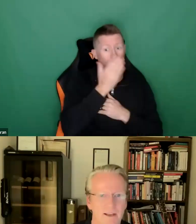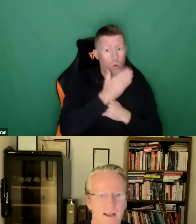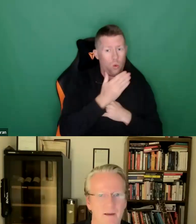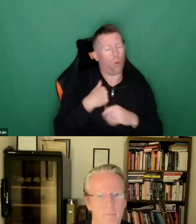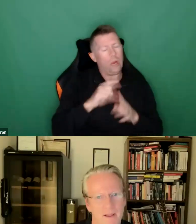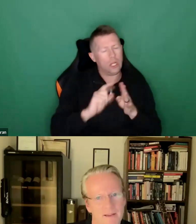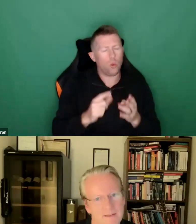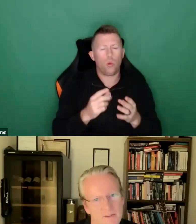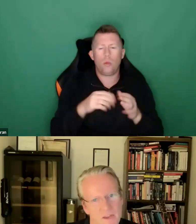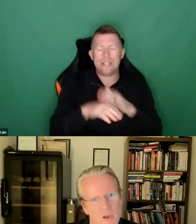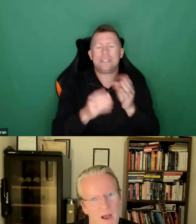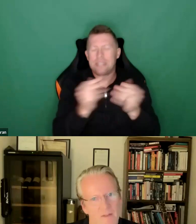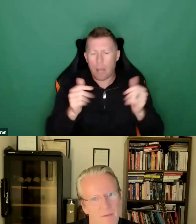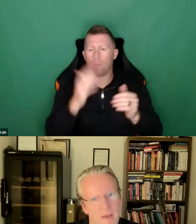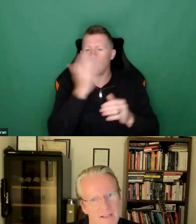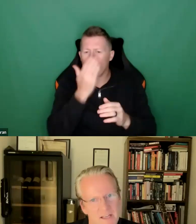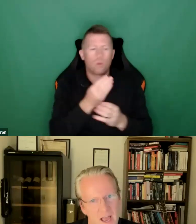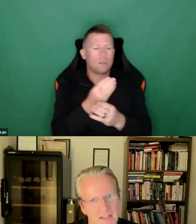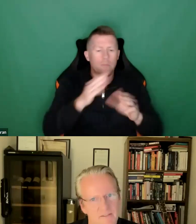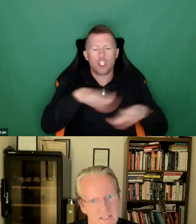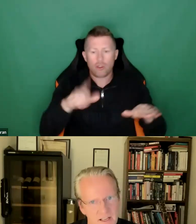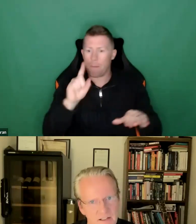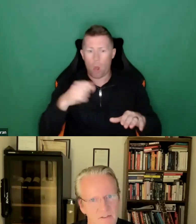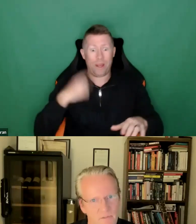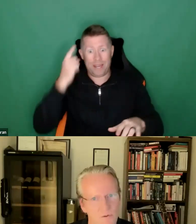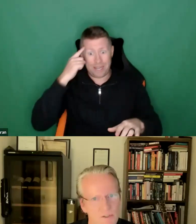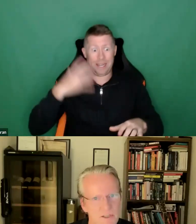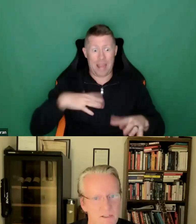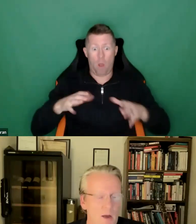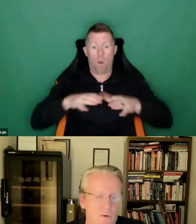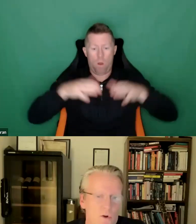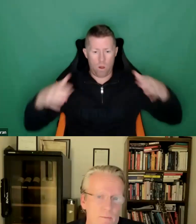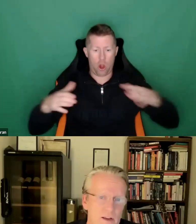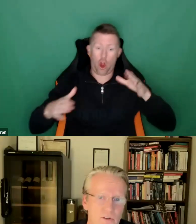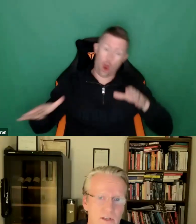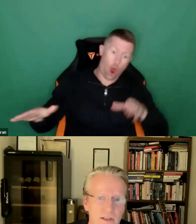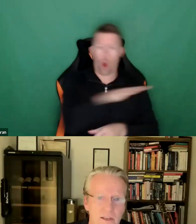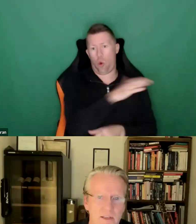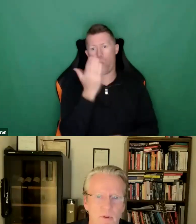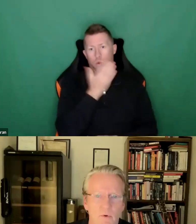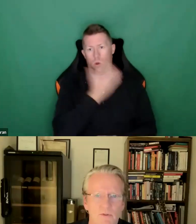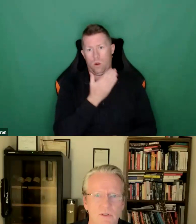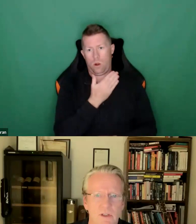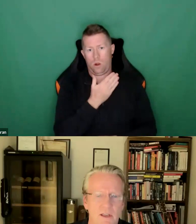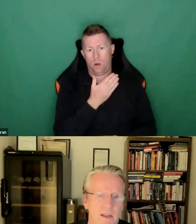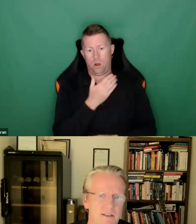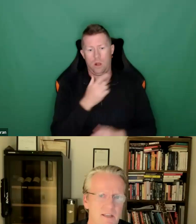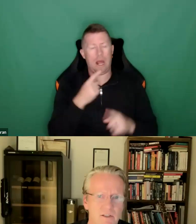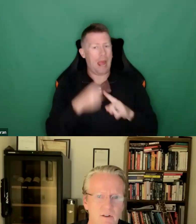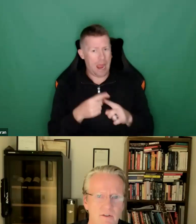soon as we start to think about health and well-being, not only is something that we are doing in the schools to certain children,